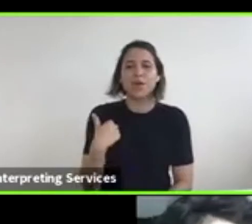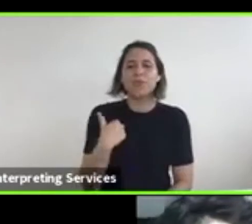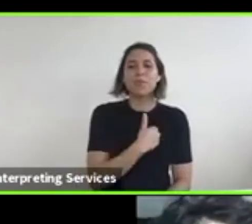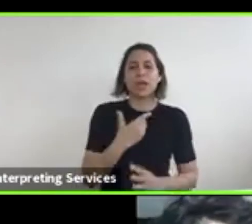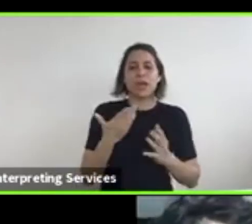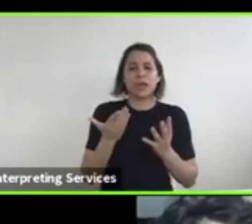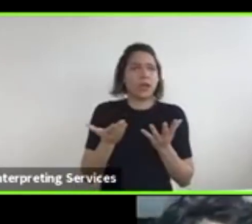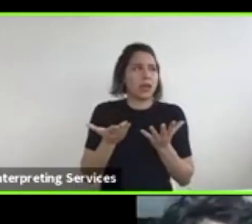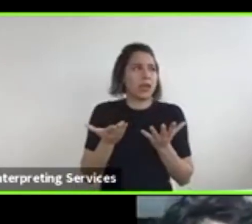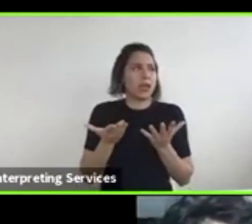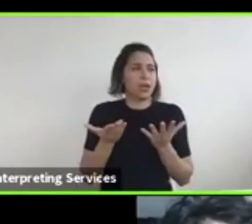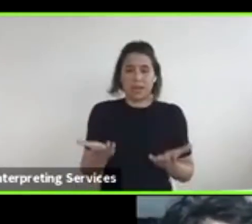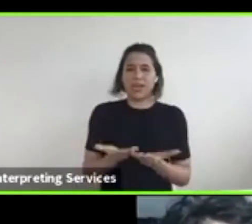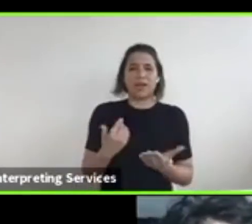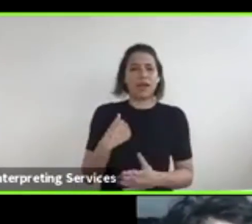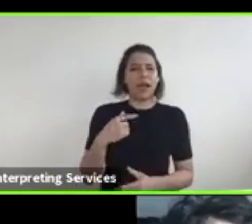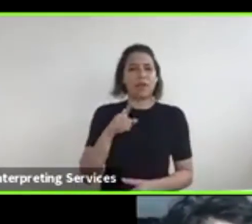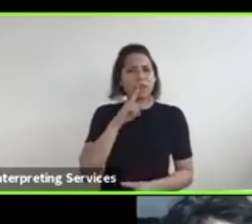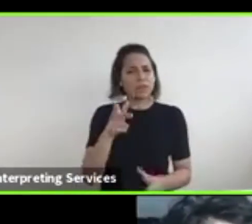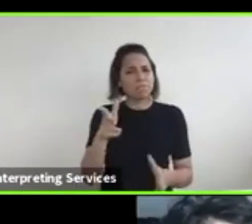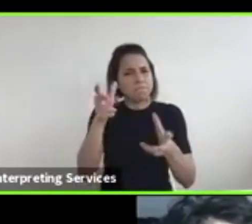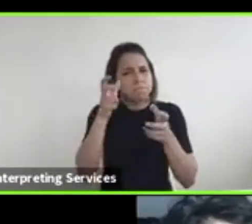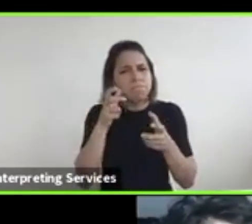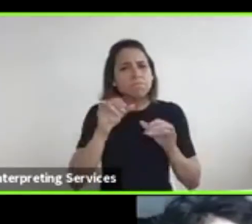AM HEARING JACKSON'S POINT ABOUT NOT CREATING A DISPARITY.